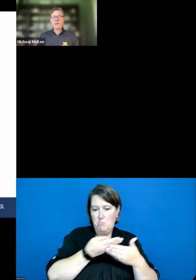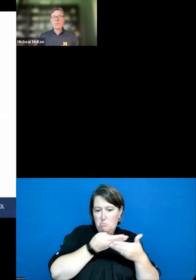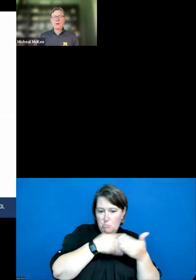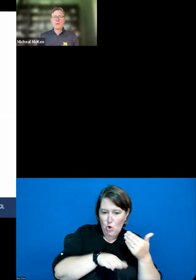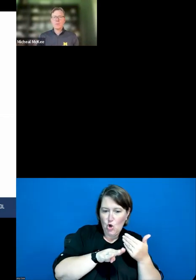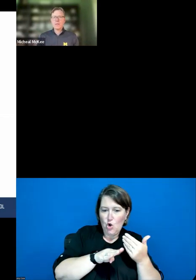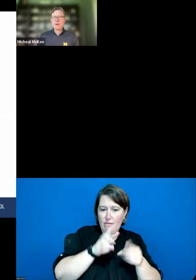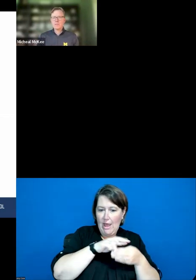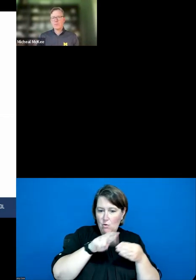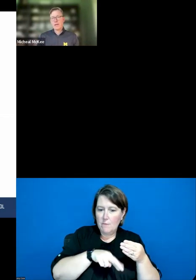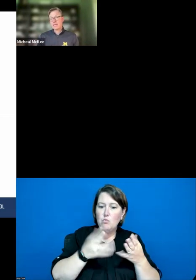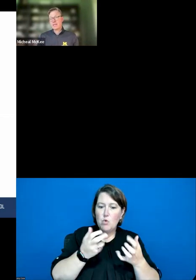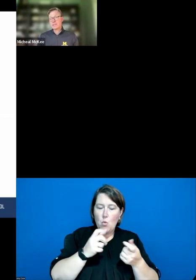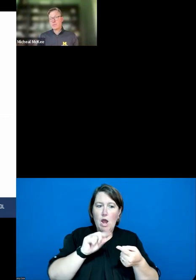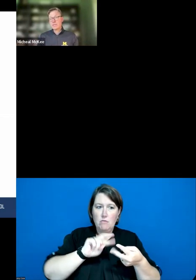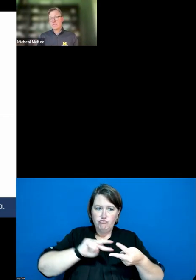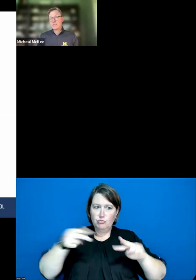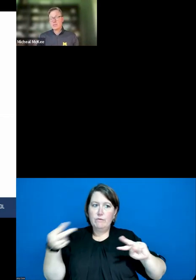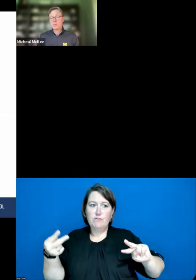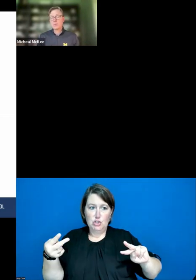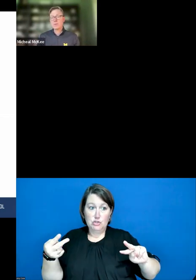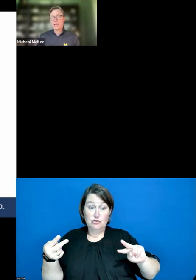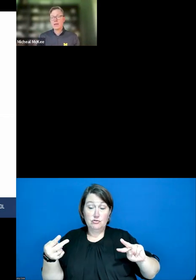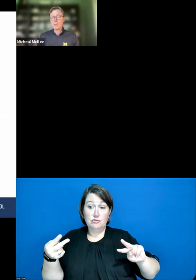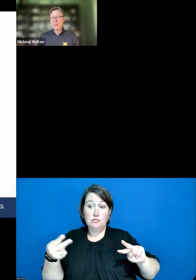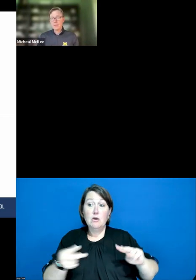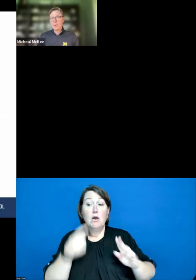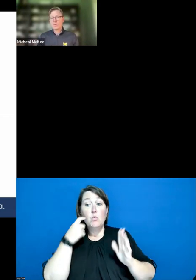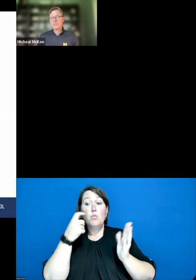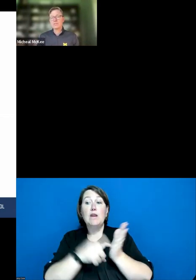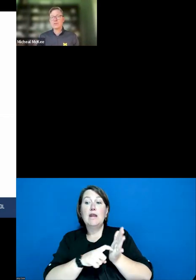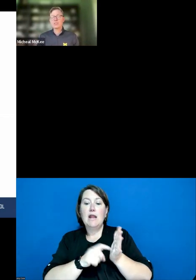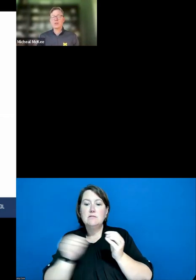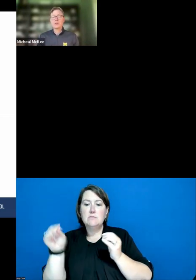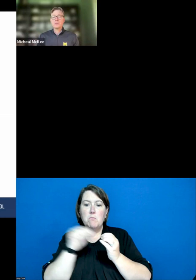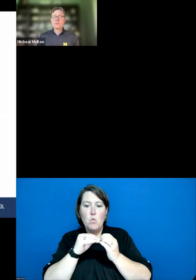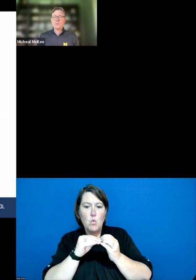But we also recognize that we need to get a bit more research to